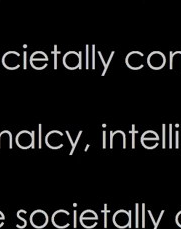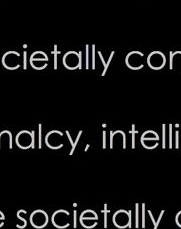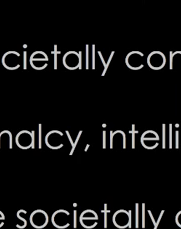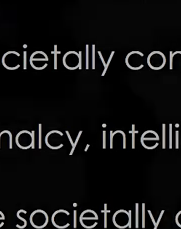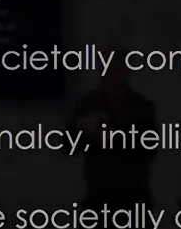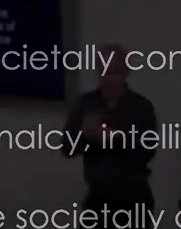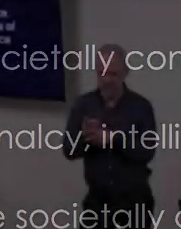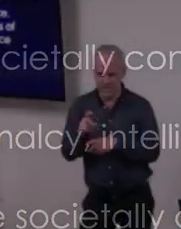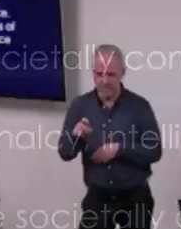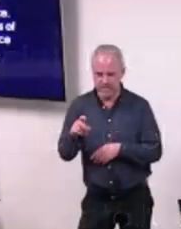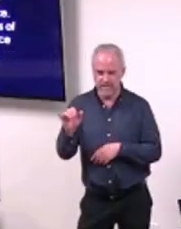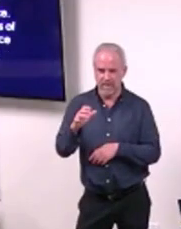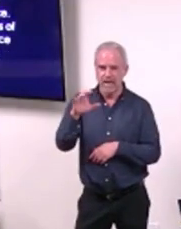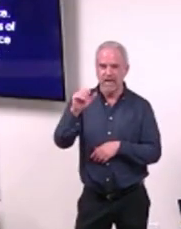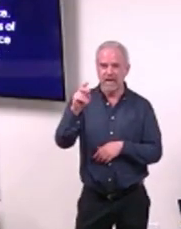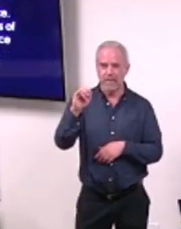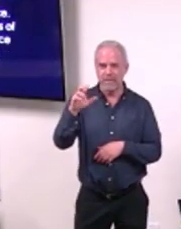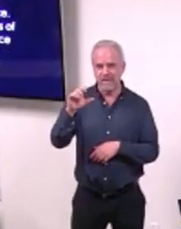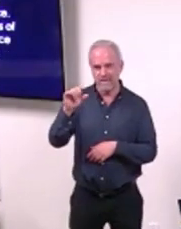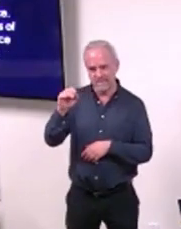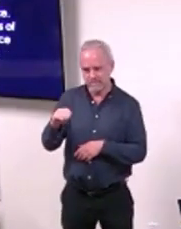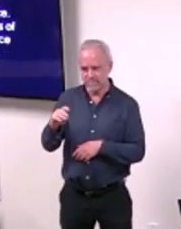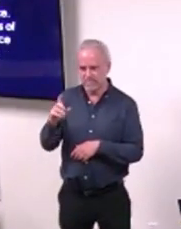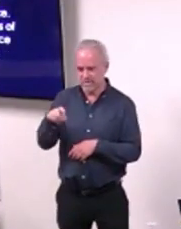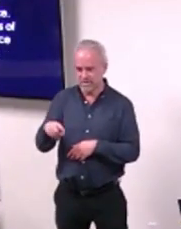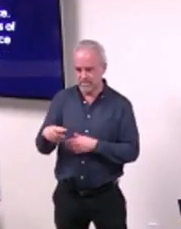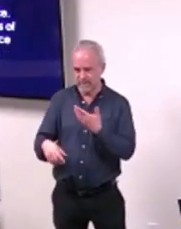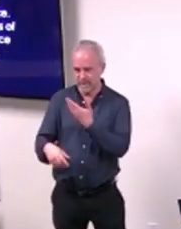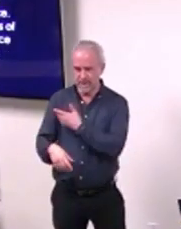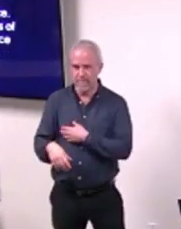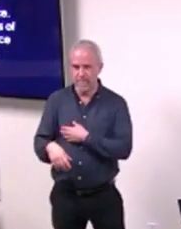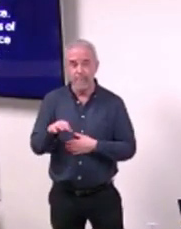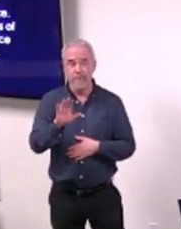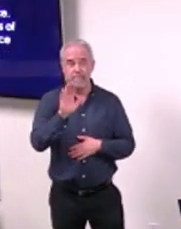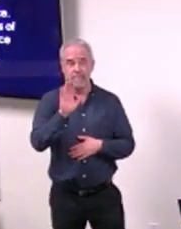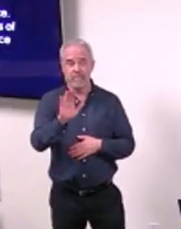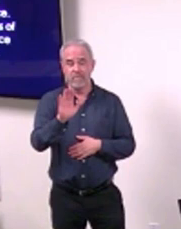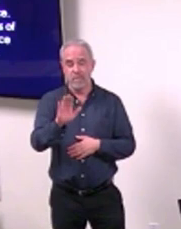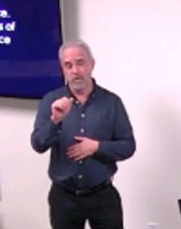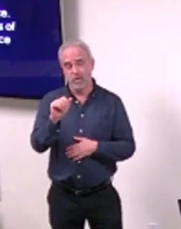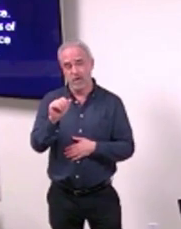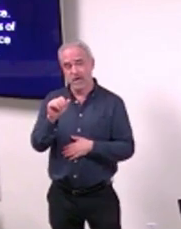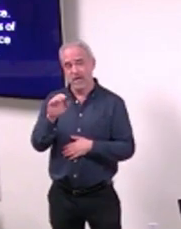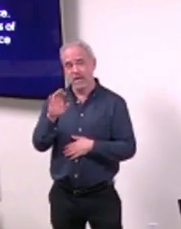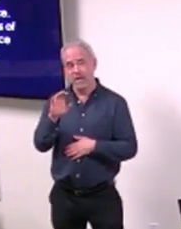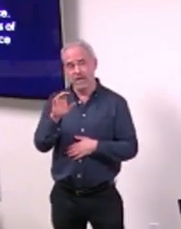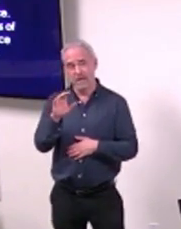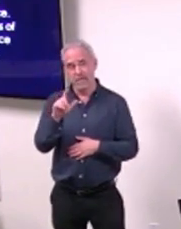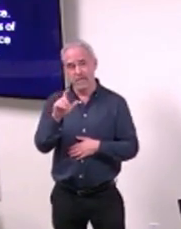Capitalism should be in there. If your definition of ableism doesn't include anti-blackness, it's lacking as well.